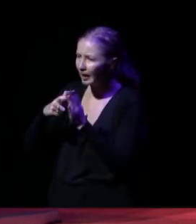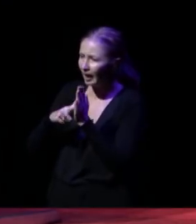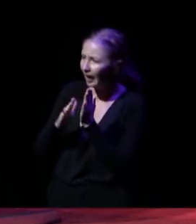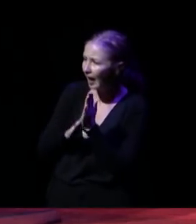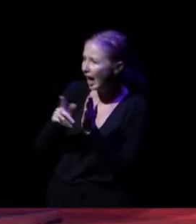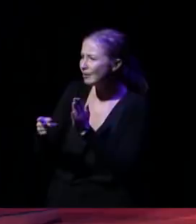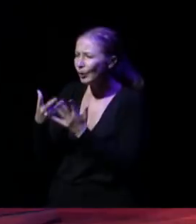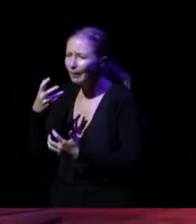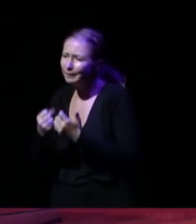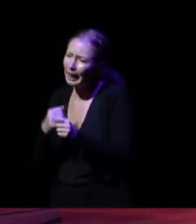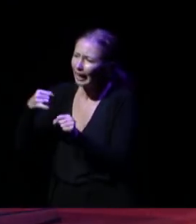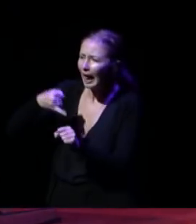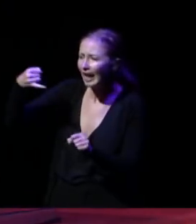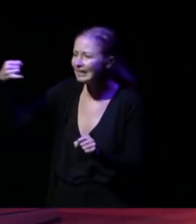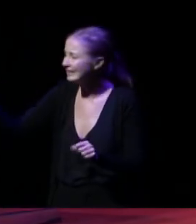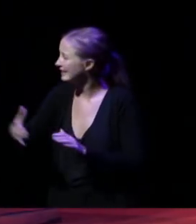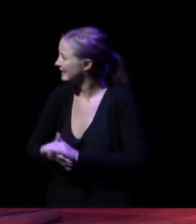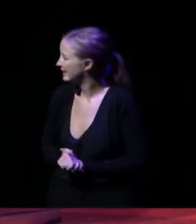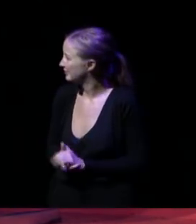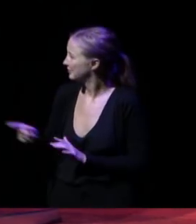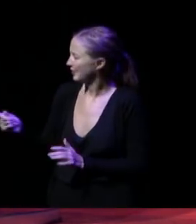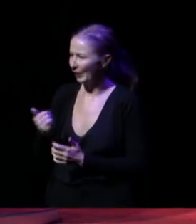Oh, I'm milk and honey, I love it. Thank you.